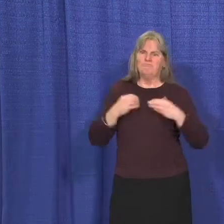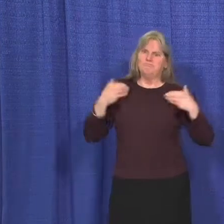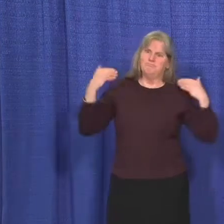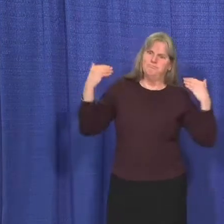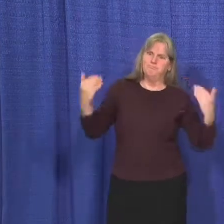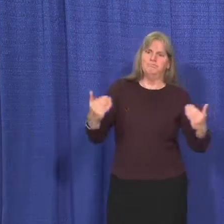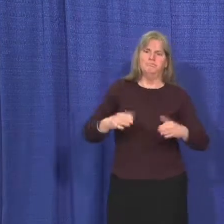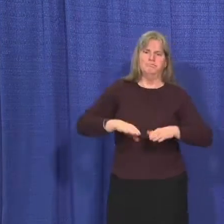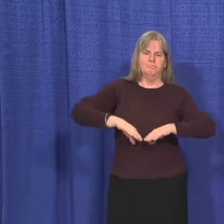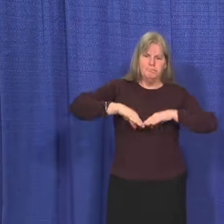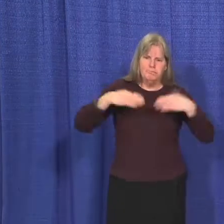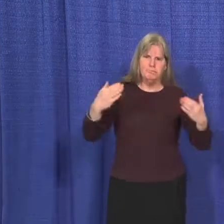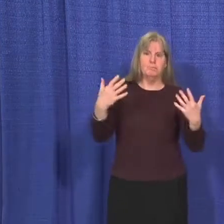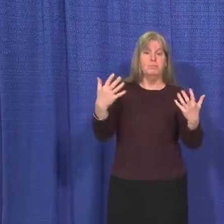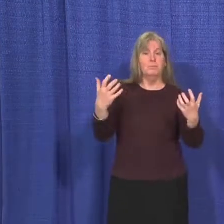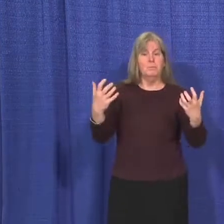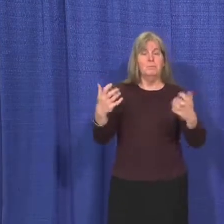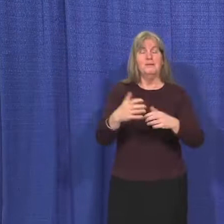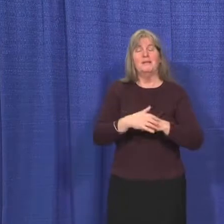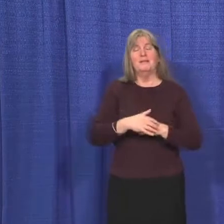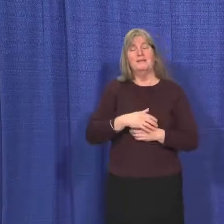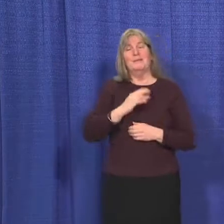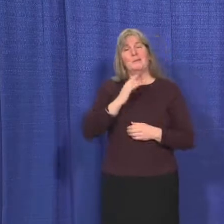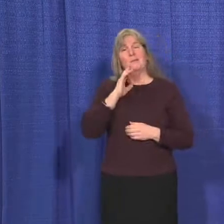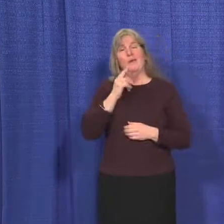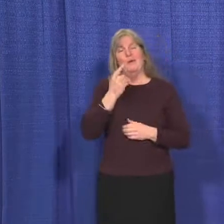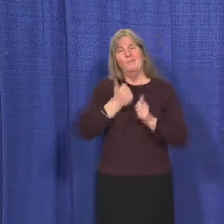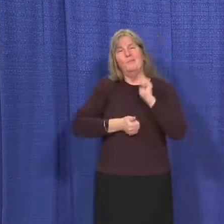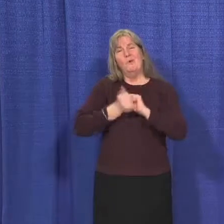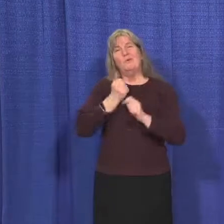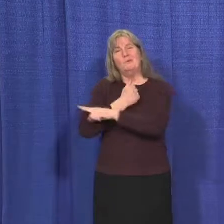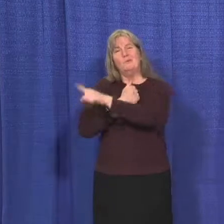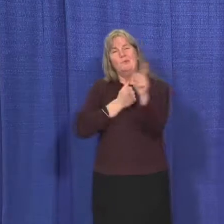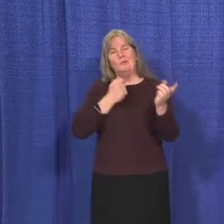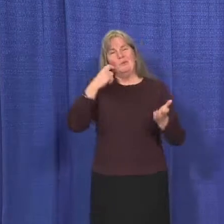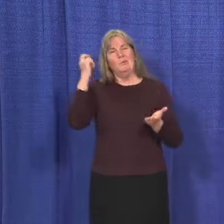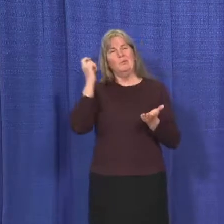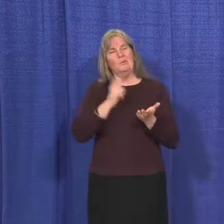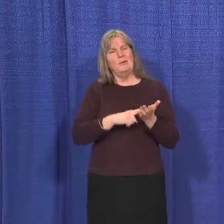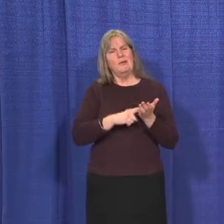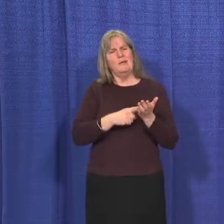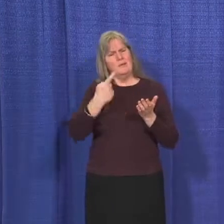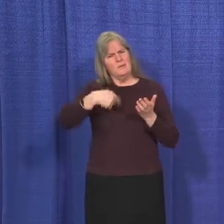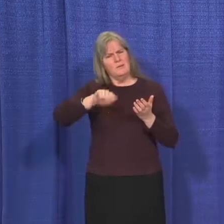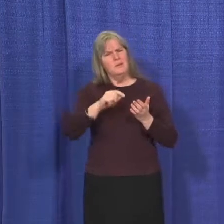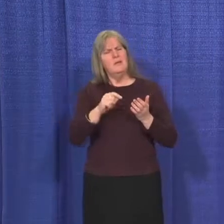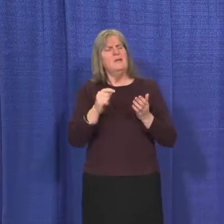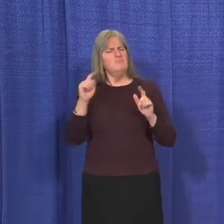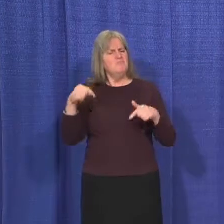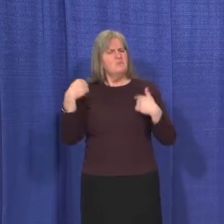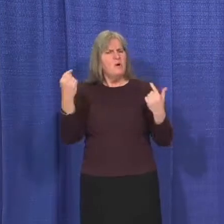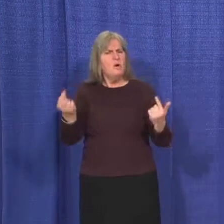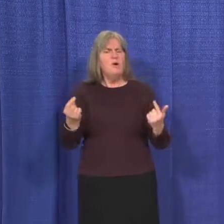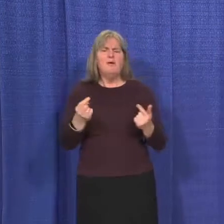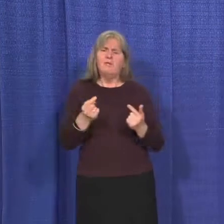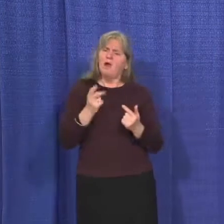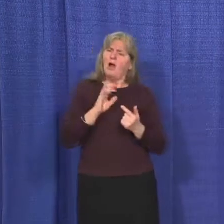anxious to move on in just open up. But I think most recognized that we have been able to maintain an environment here where our